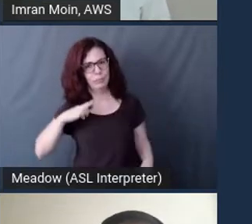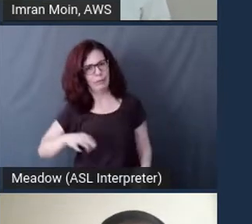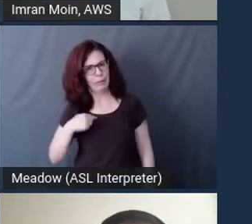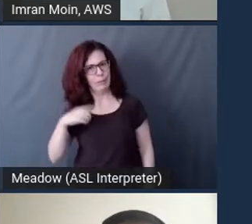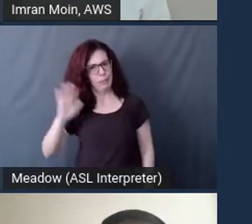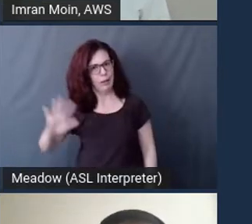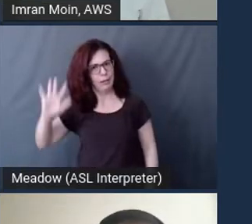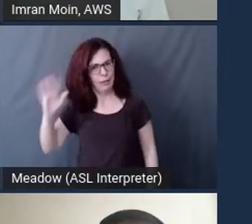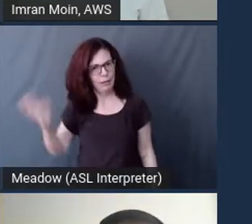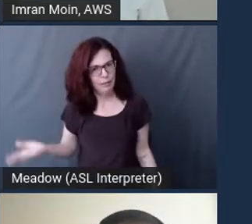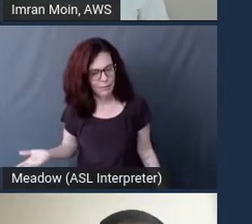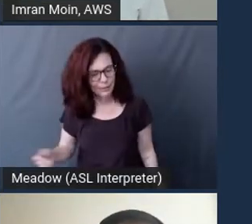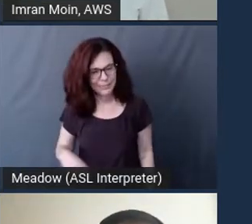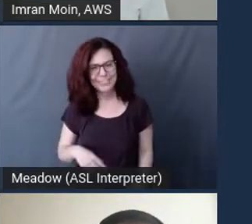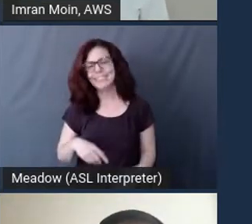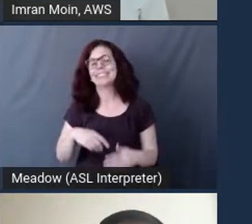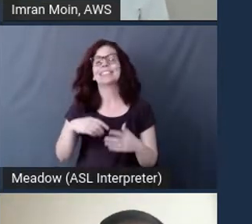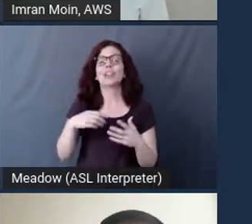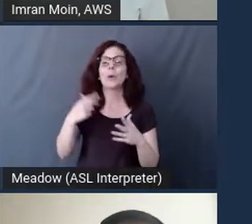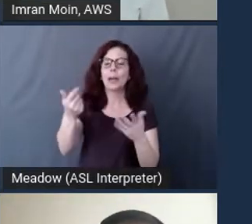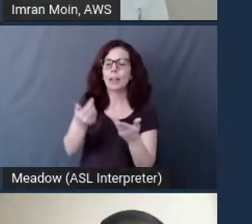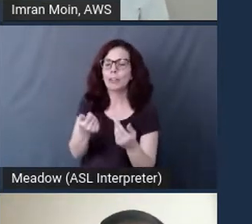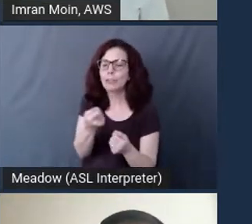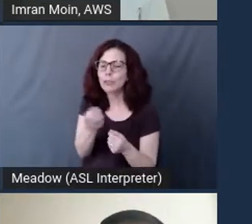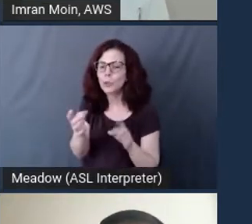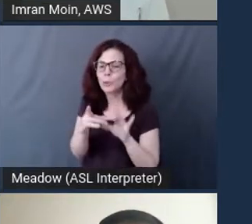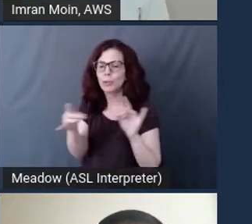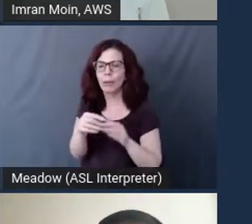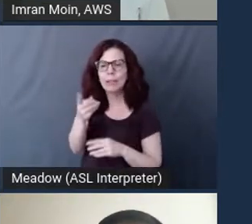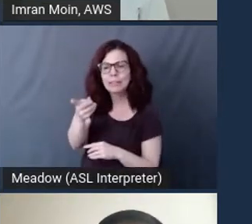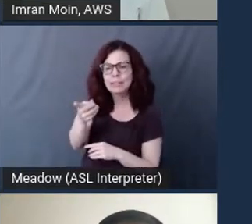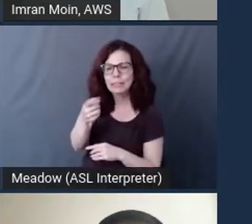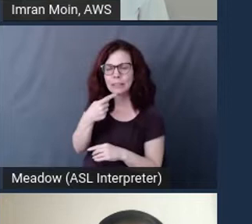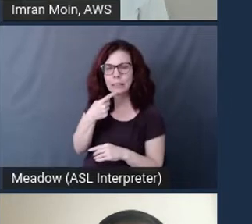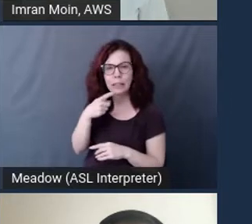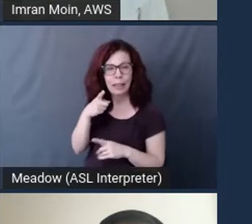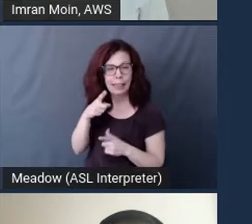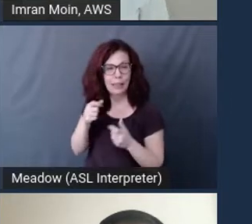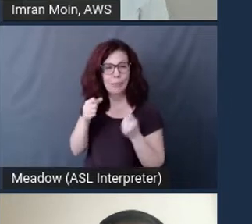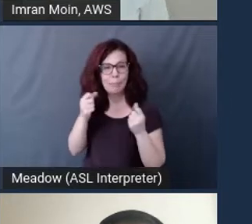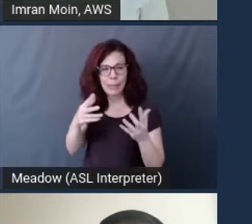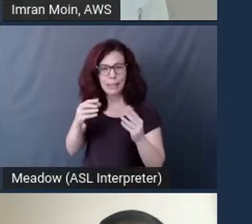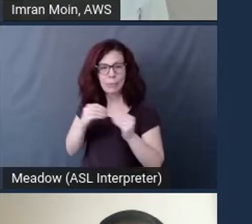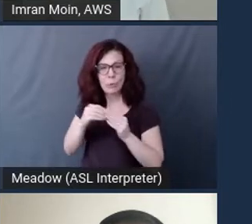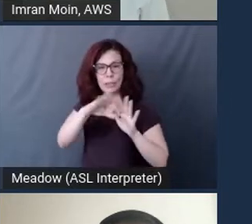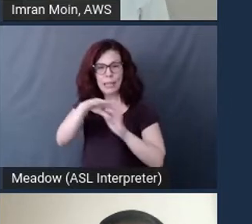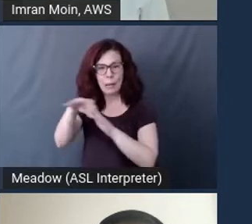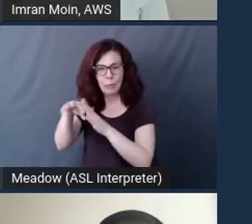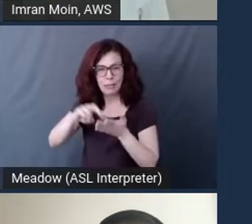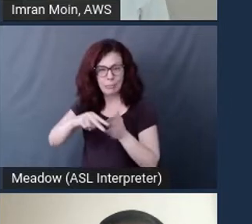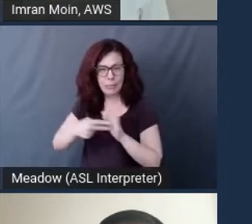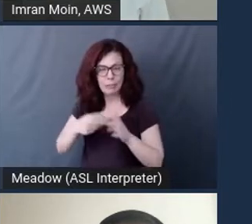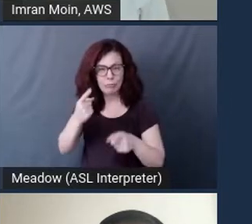A couple of comments here in the questions is like, there would be many more cameras in a store, wouldn't it, or mounted cameras.